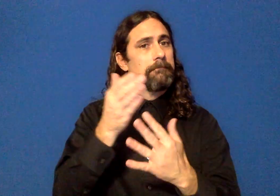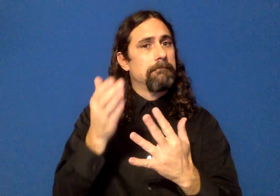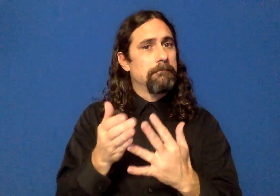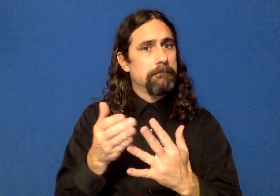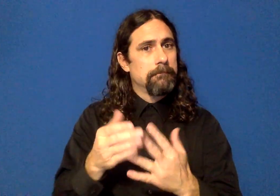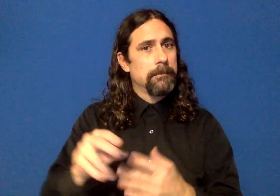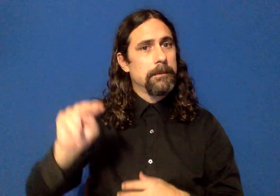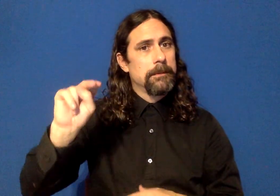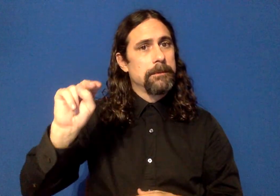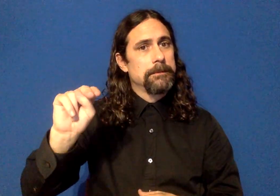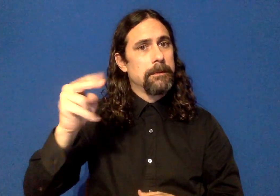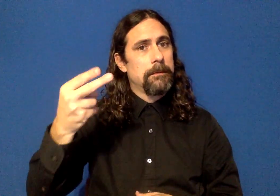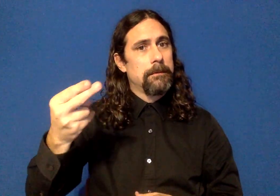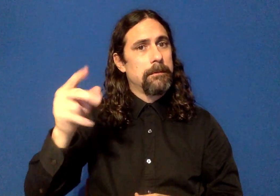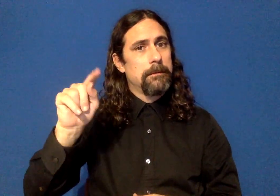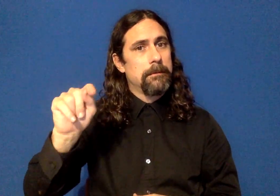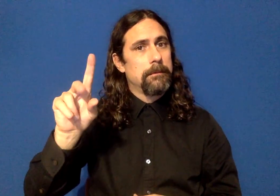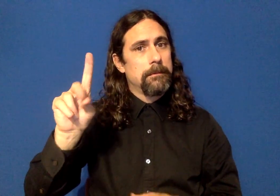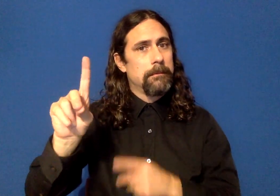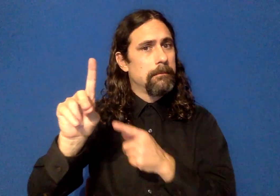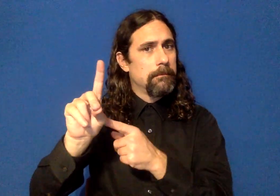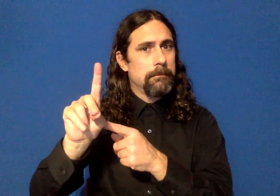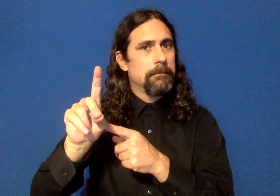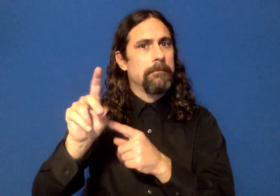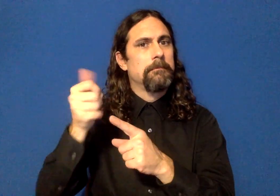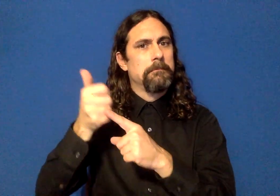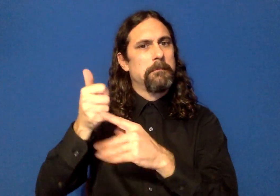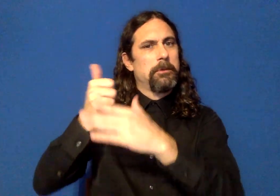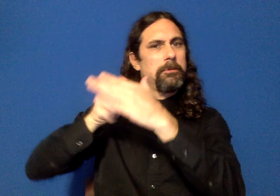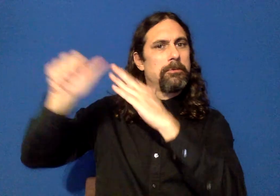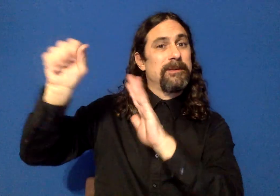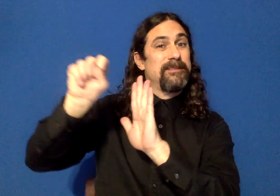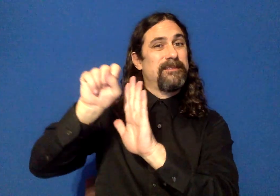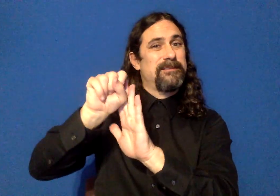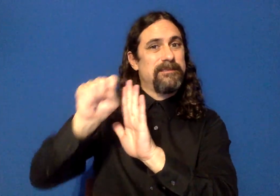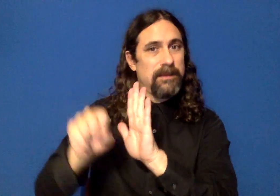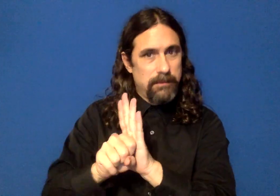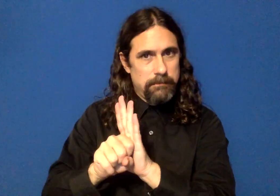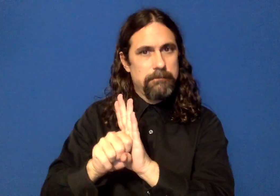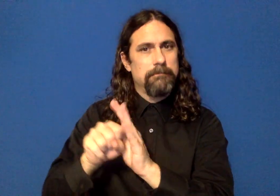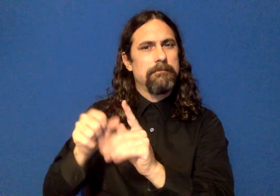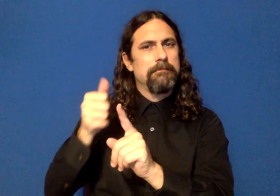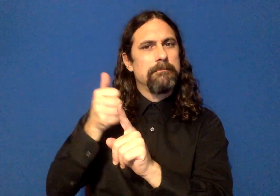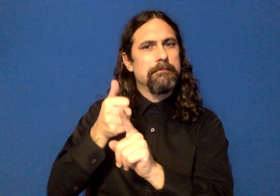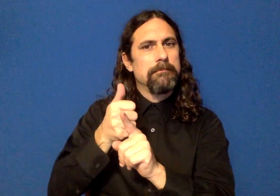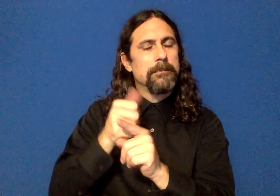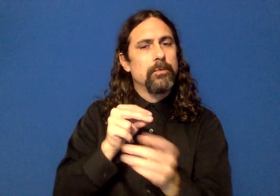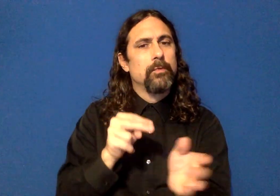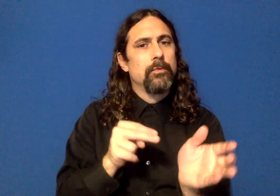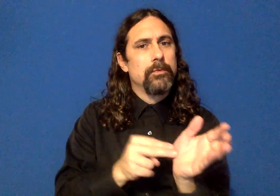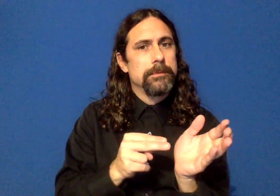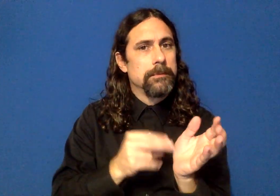individuals living with AIDS or HIV illness to live healthier, more independent lives.